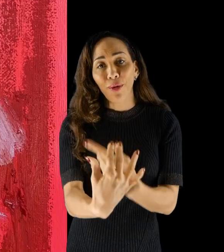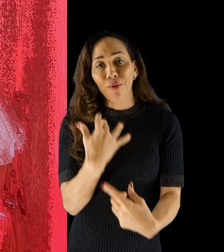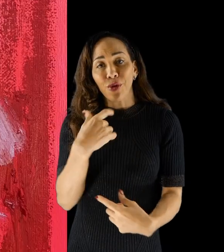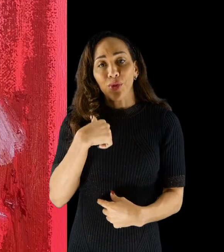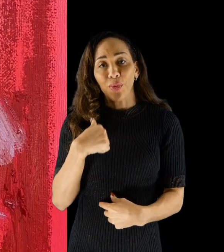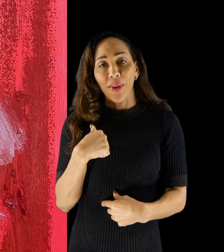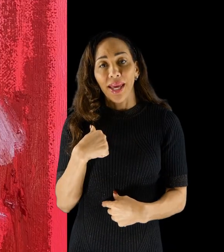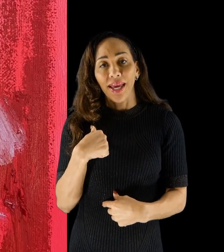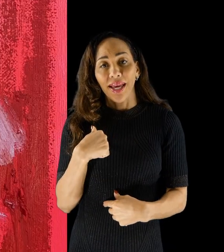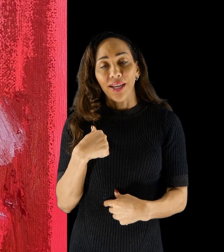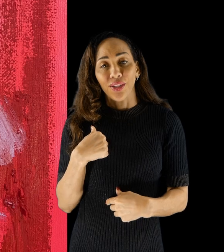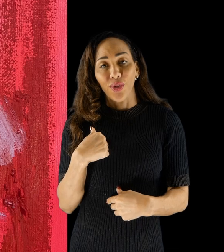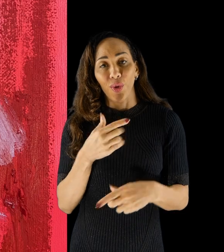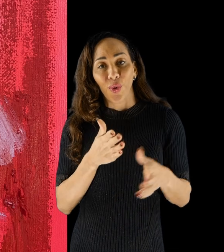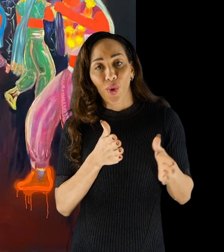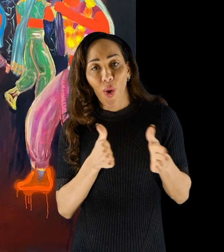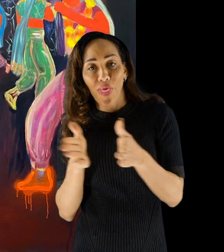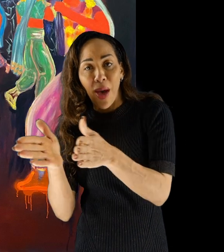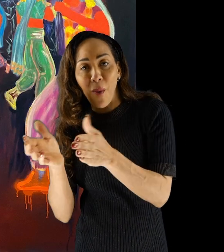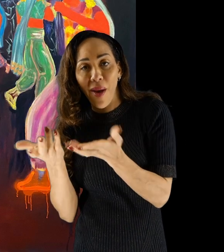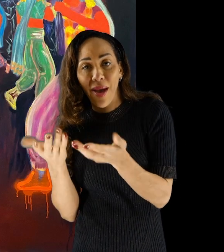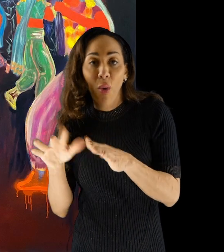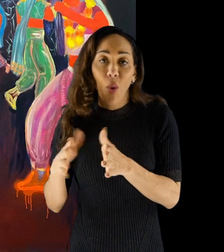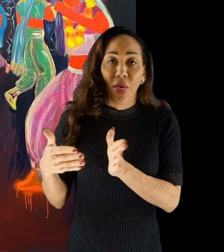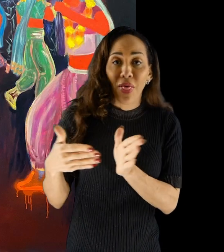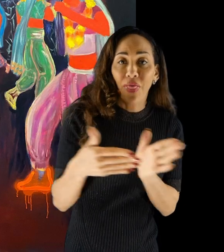direction to go in or how to kind of pursue a particular look